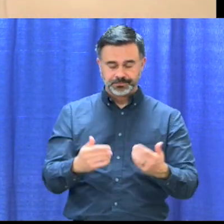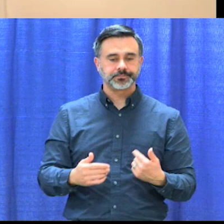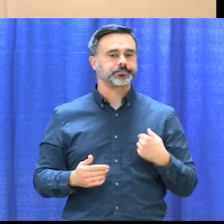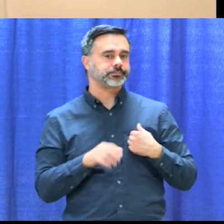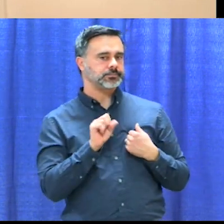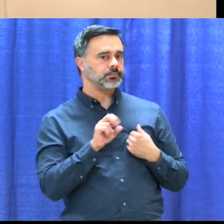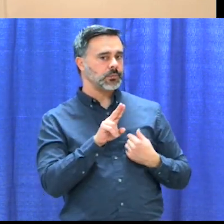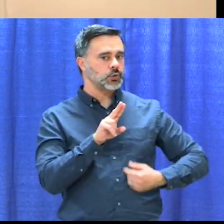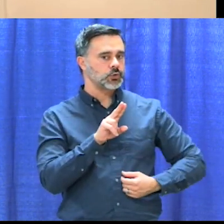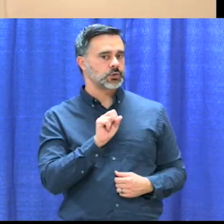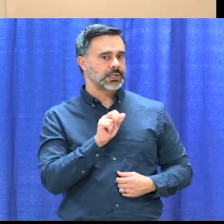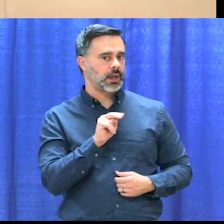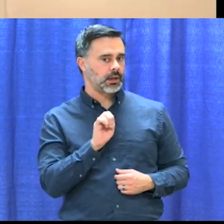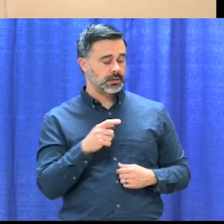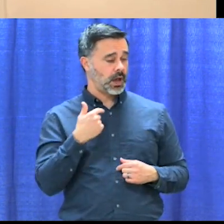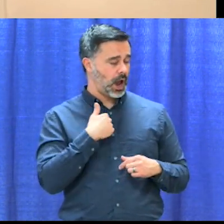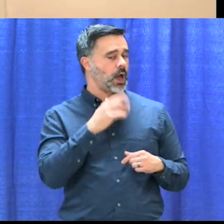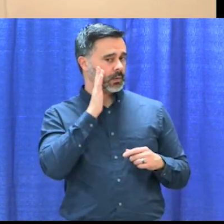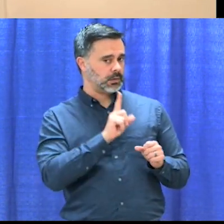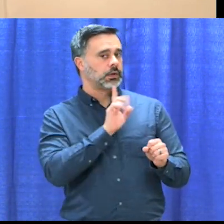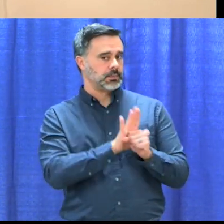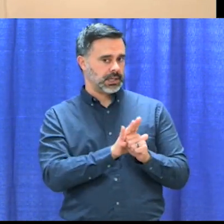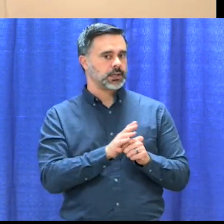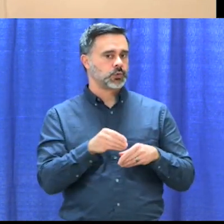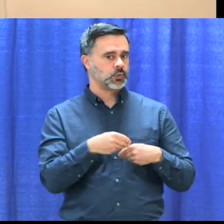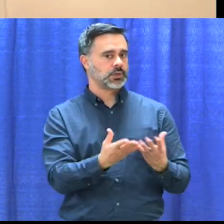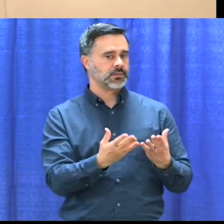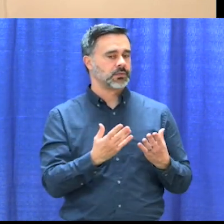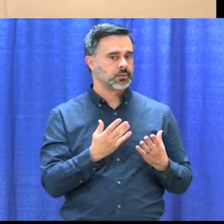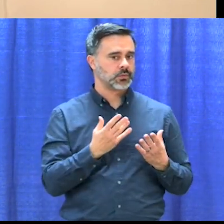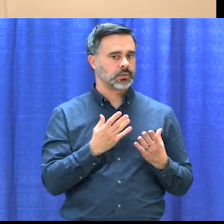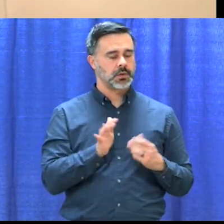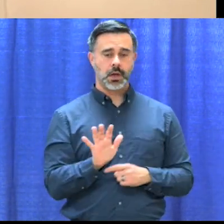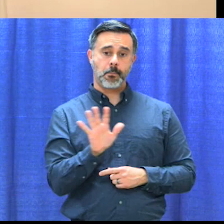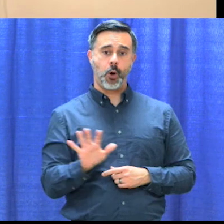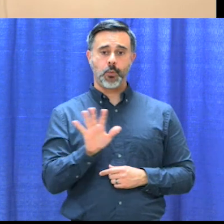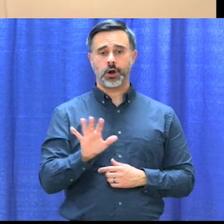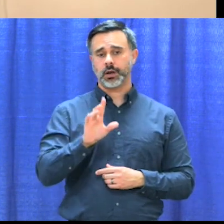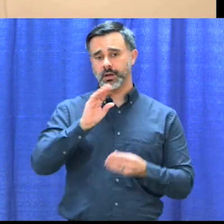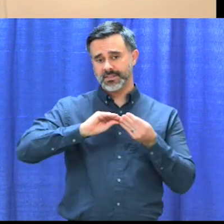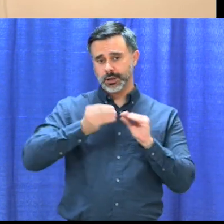I would just commit to getting you at least a ballpark figure to try and identify how